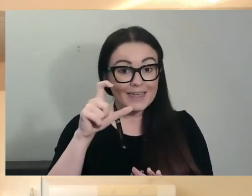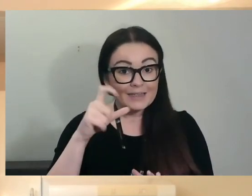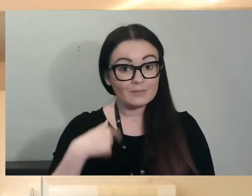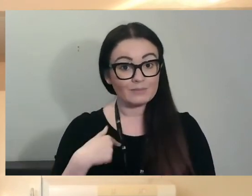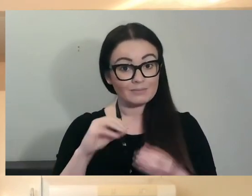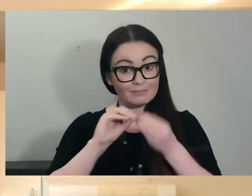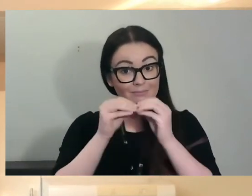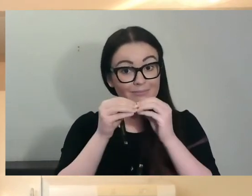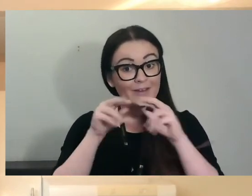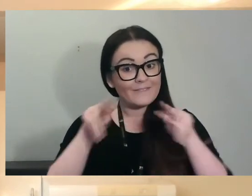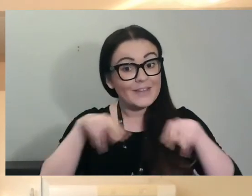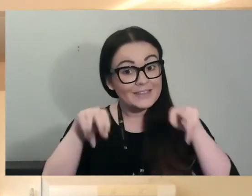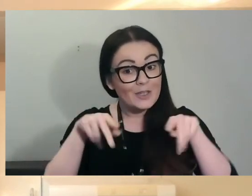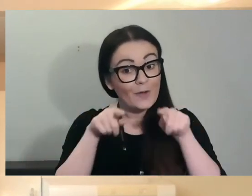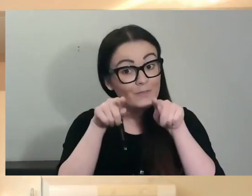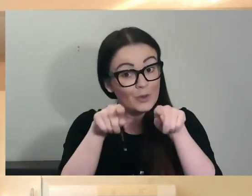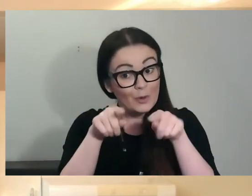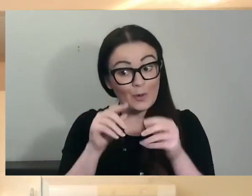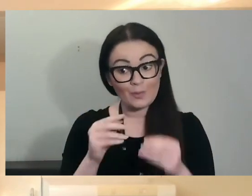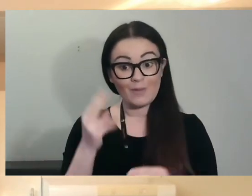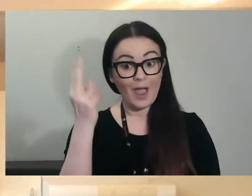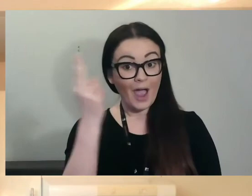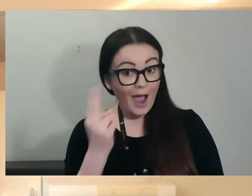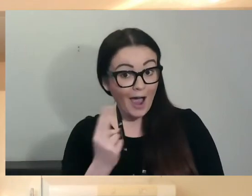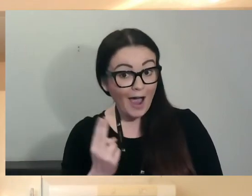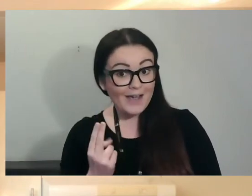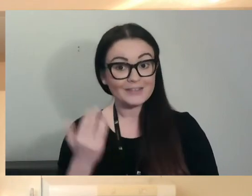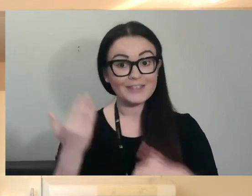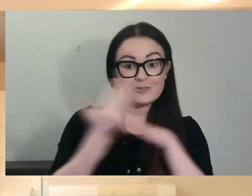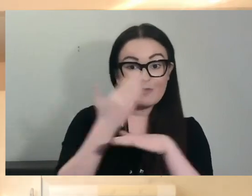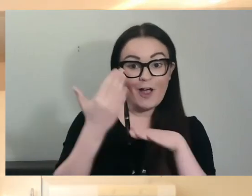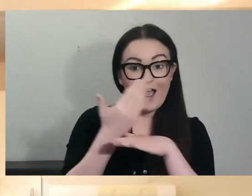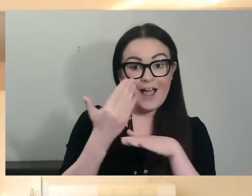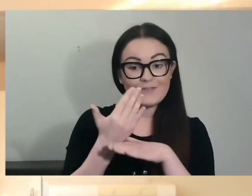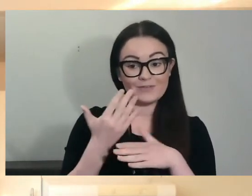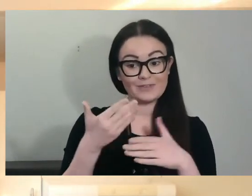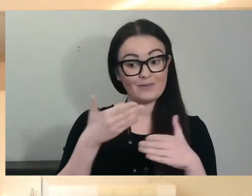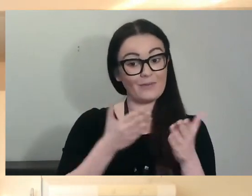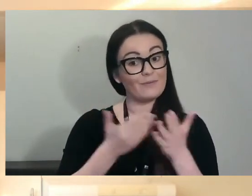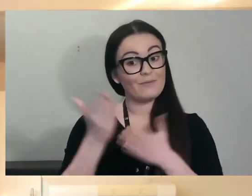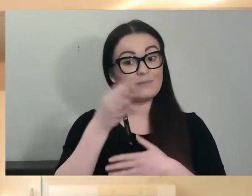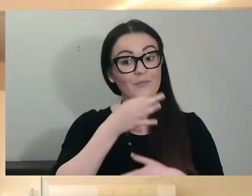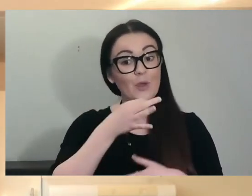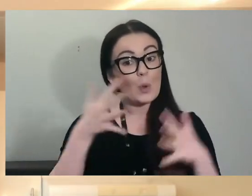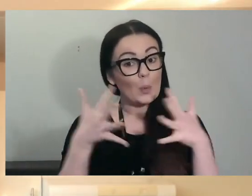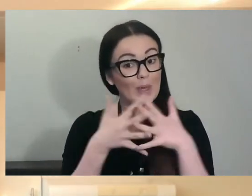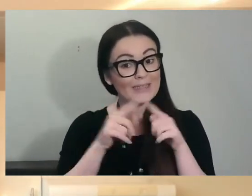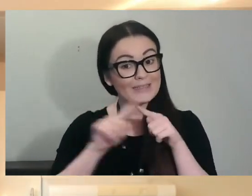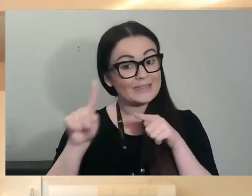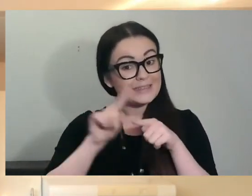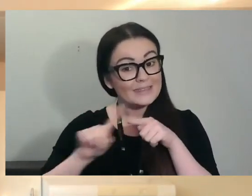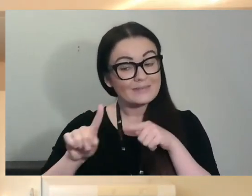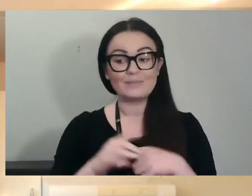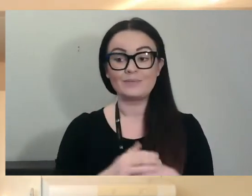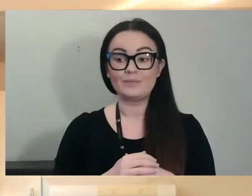to have lots of fun doing some art and craft activities over the next few weeks and what